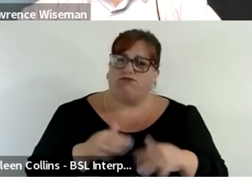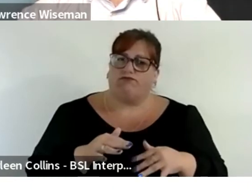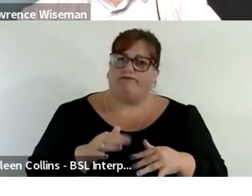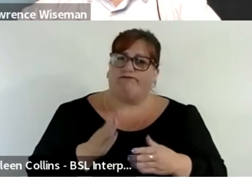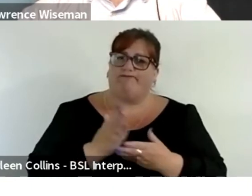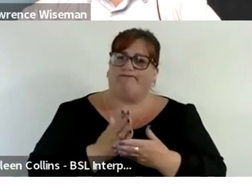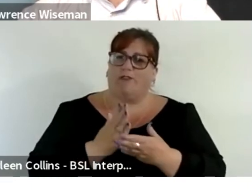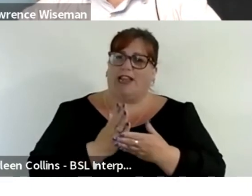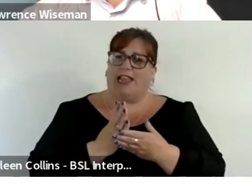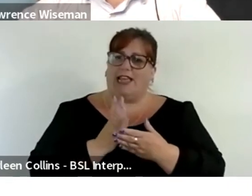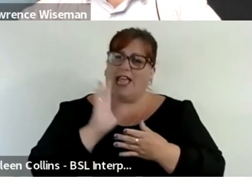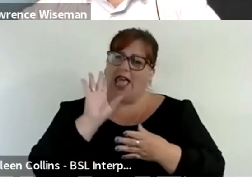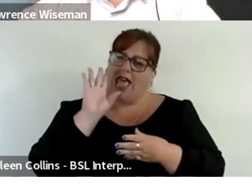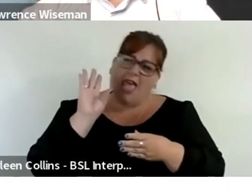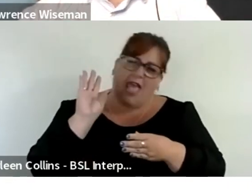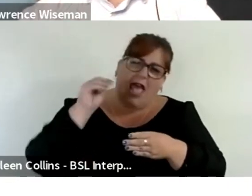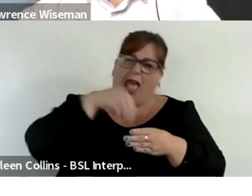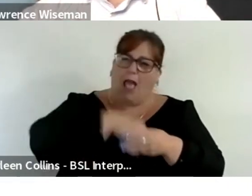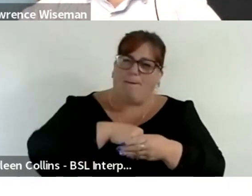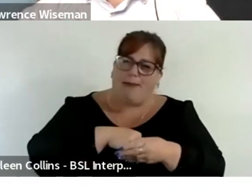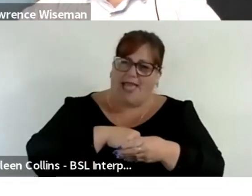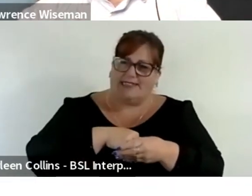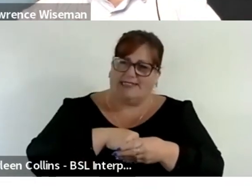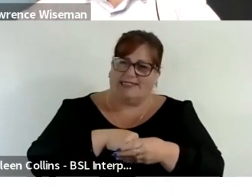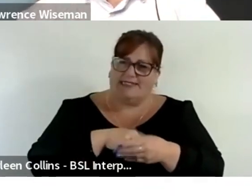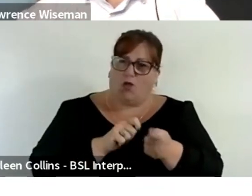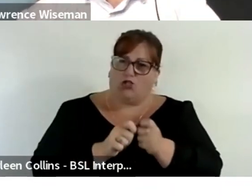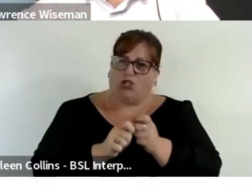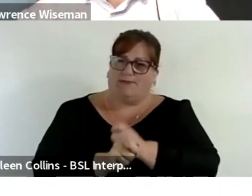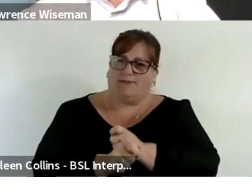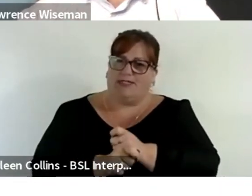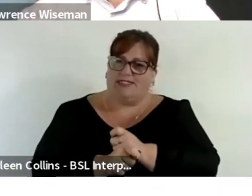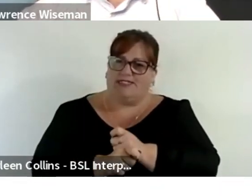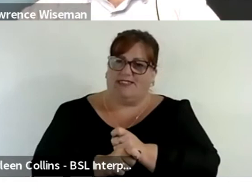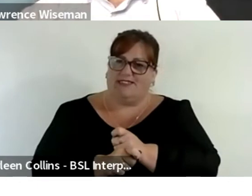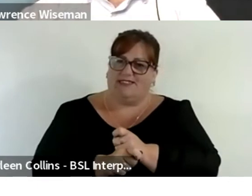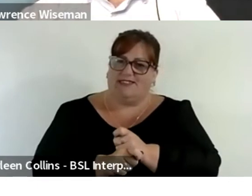adjustments, not just there is a penalties. It's not just you can have a formal adjustment agreement.